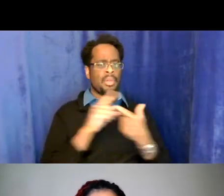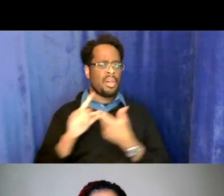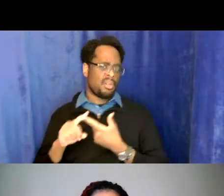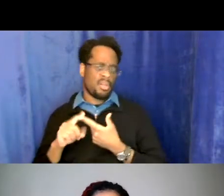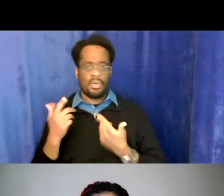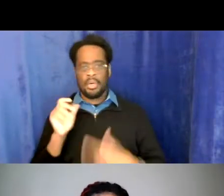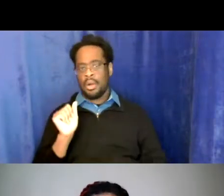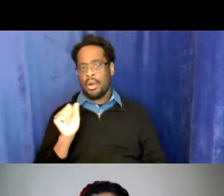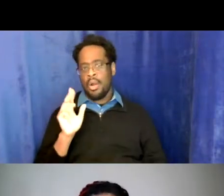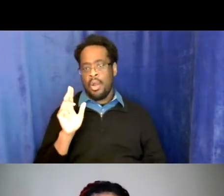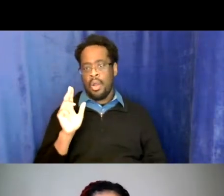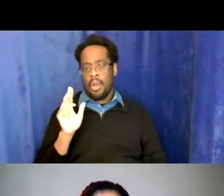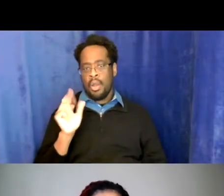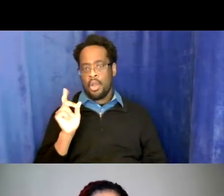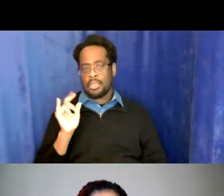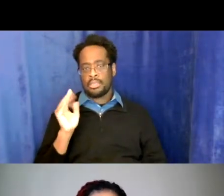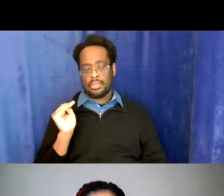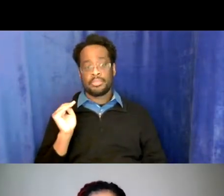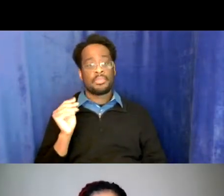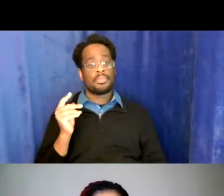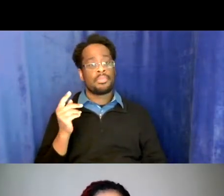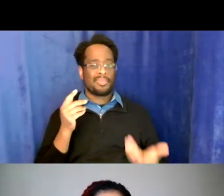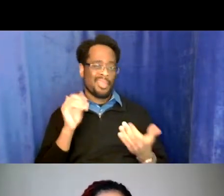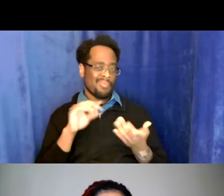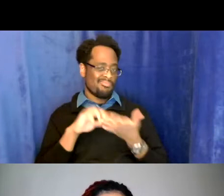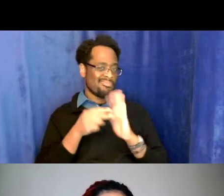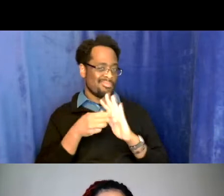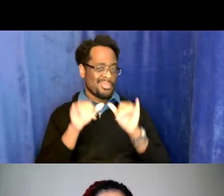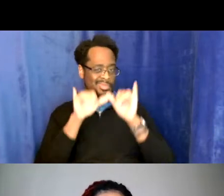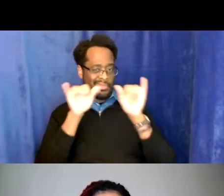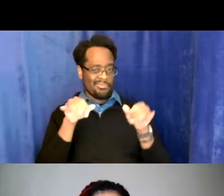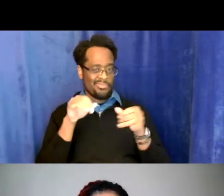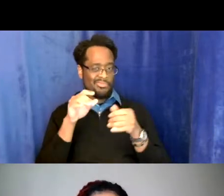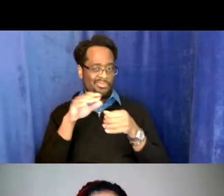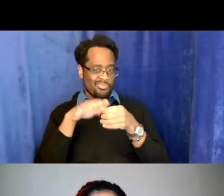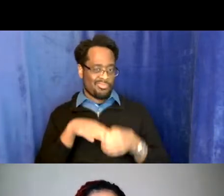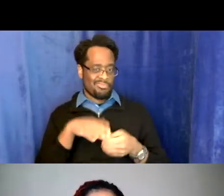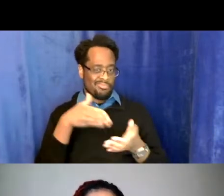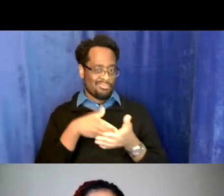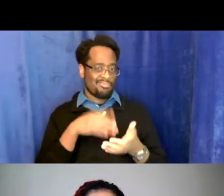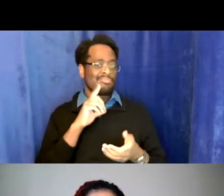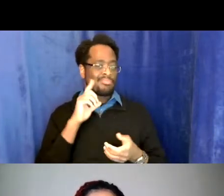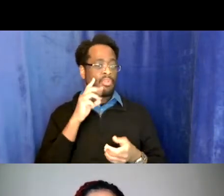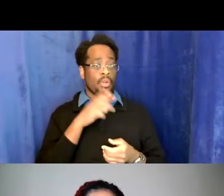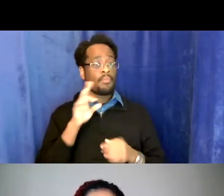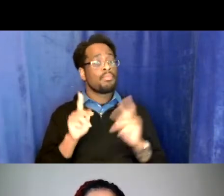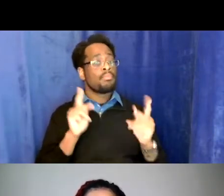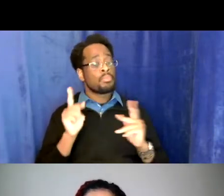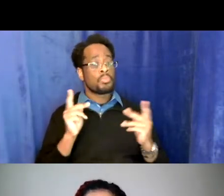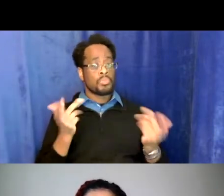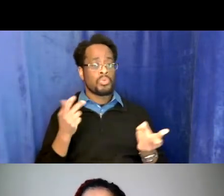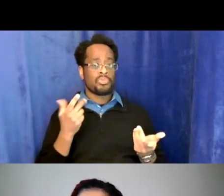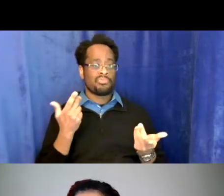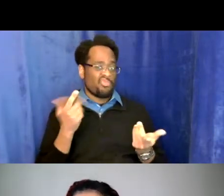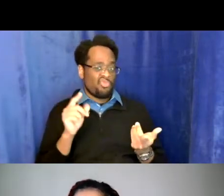So we talked about racism now let's move on to audism. Audism is a system oppression based on